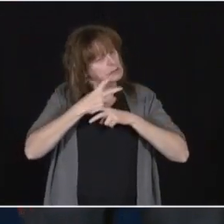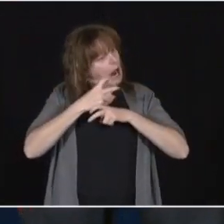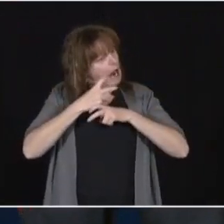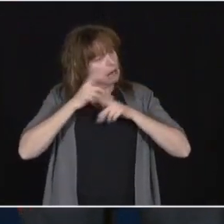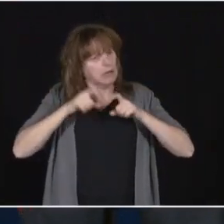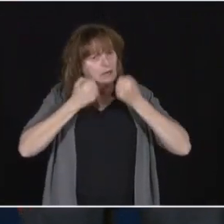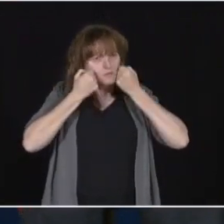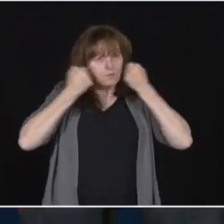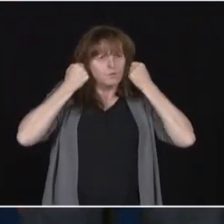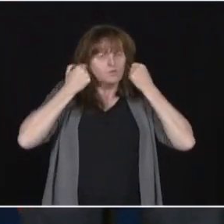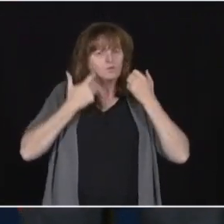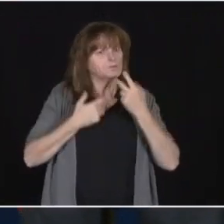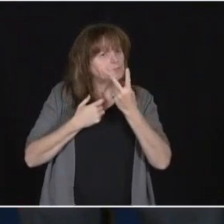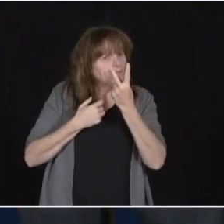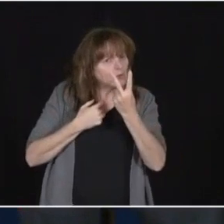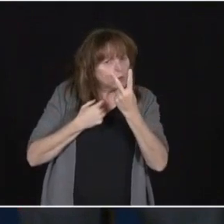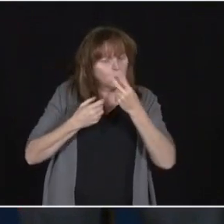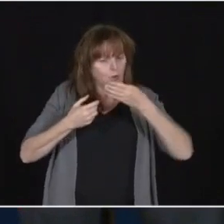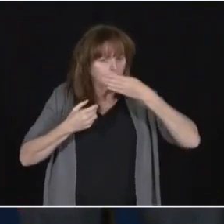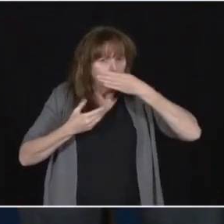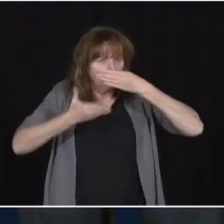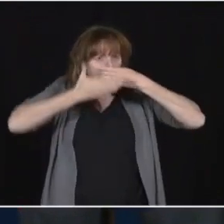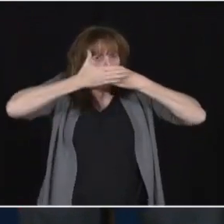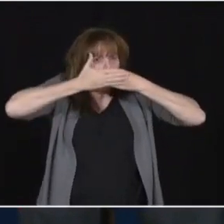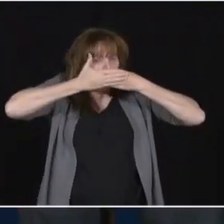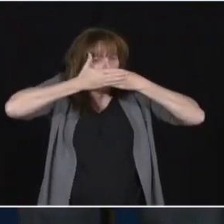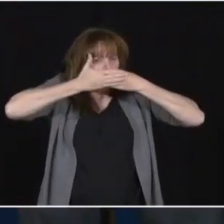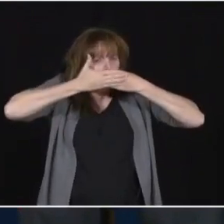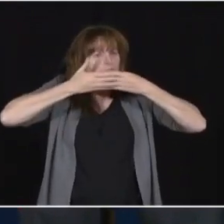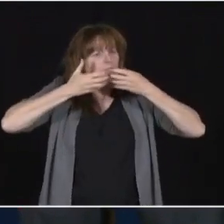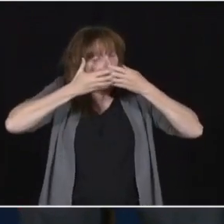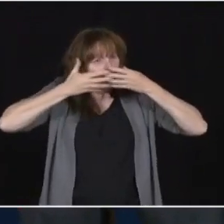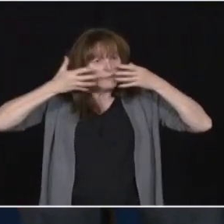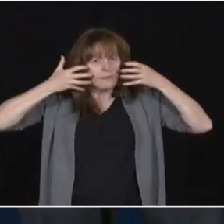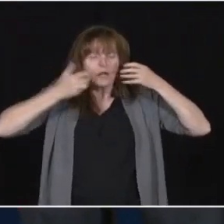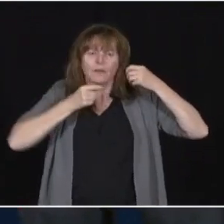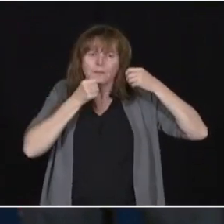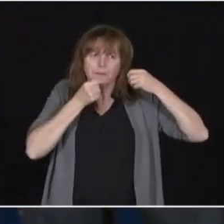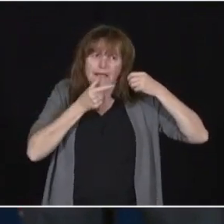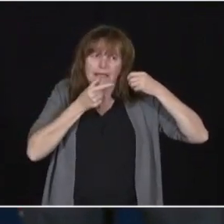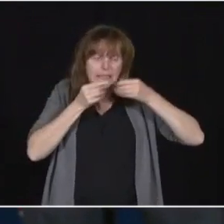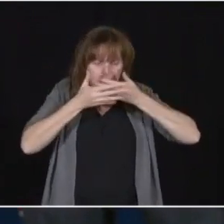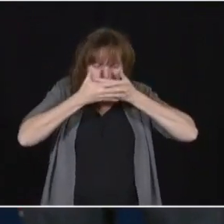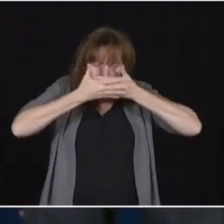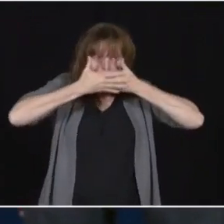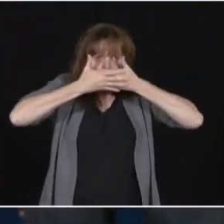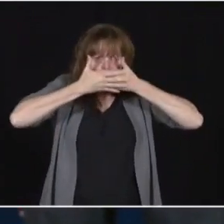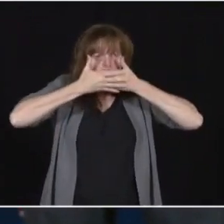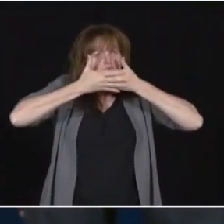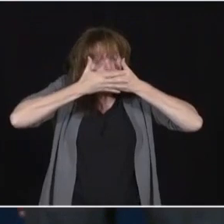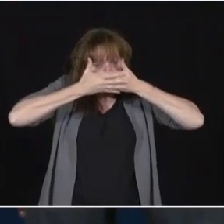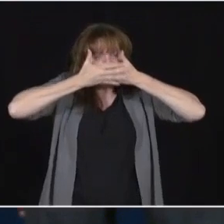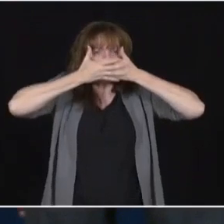It should be large enough to completely and comfortably cover your nose and mouth without giving and be able to maintain its shape after washing